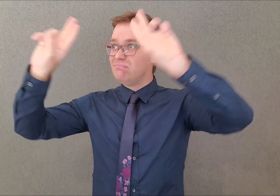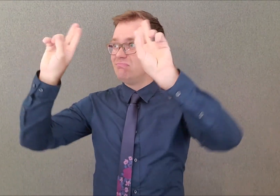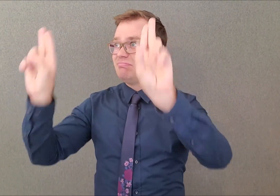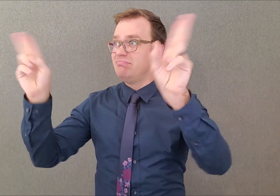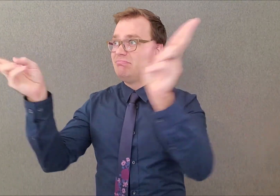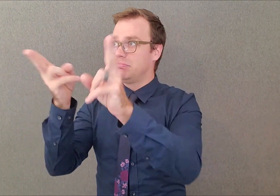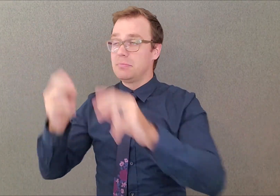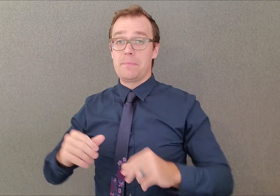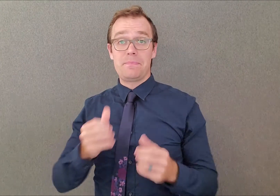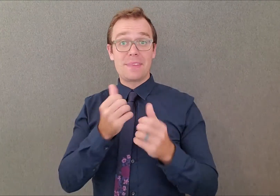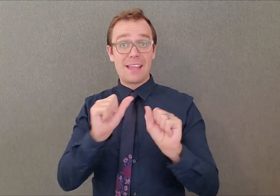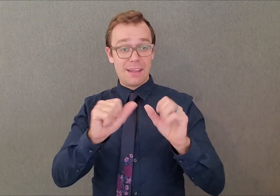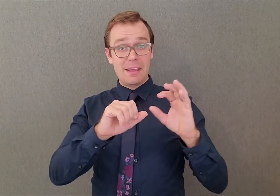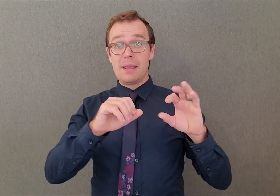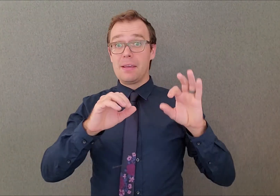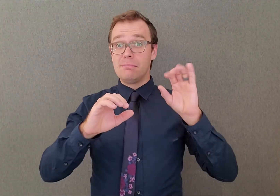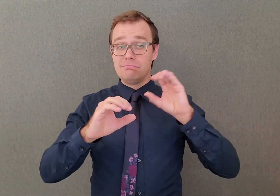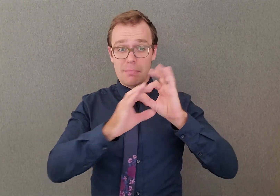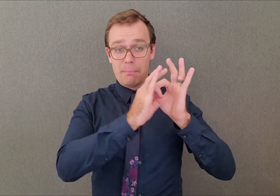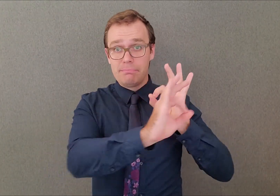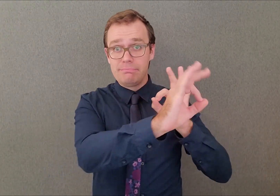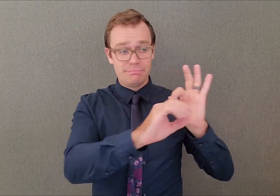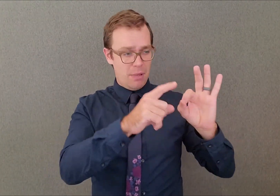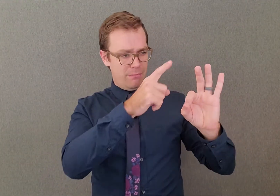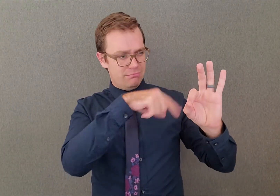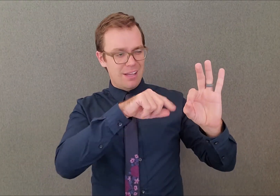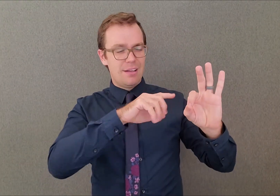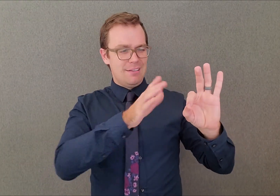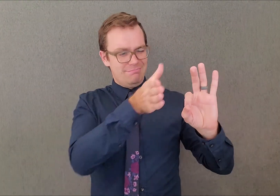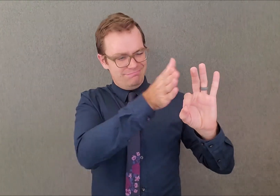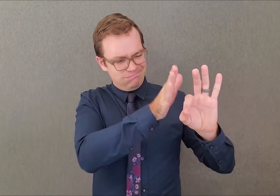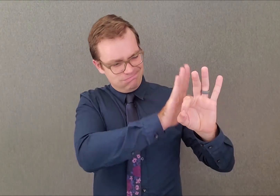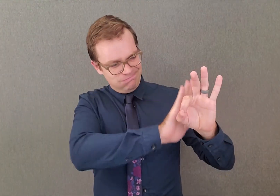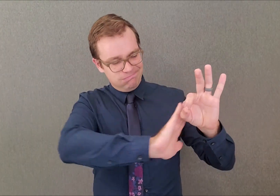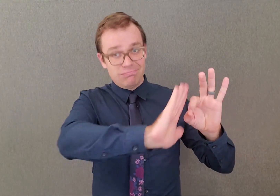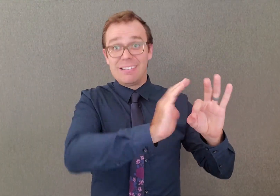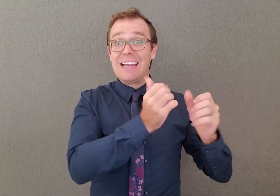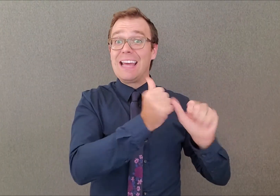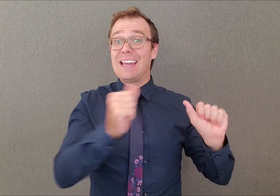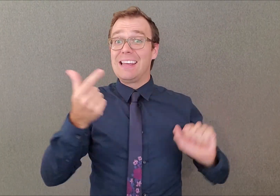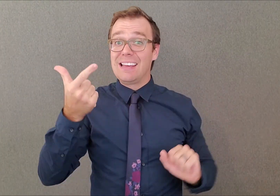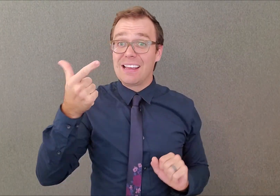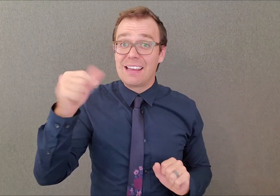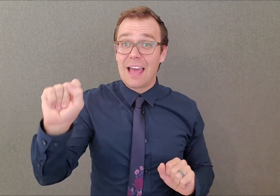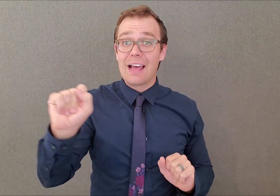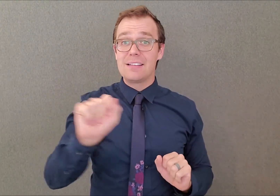such as those around pipes. If gas or vapors could have entered the building,